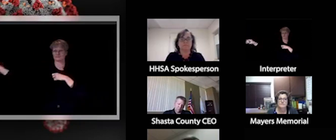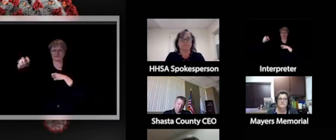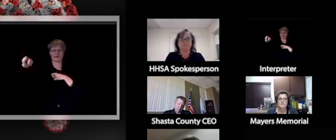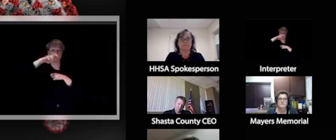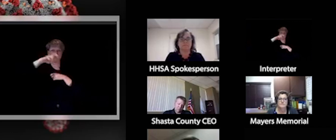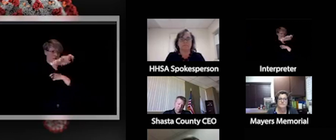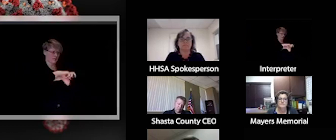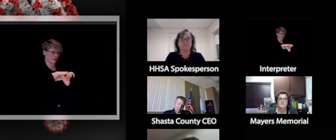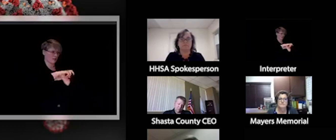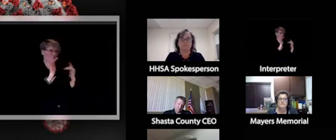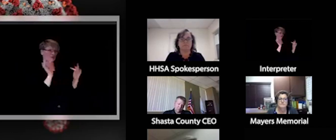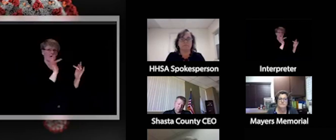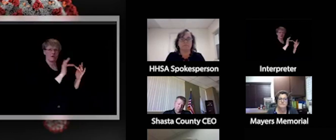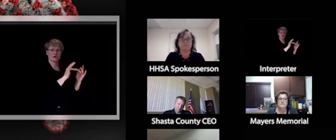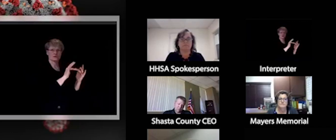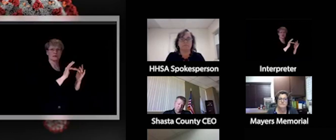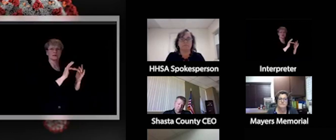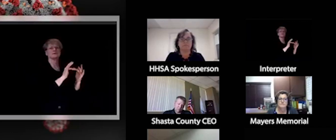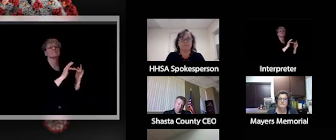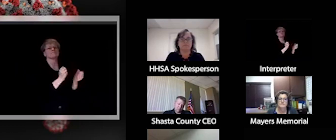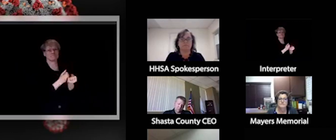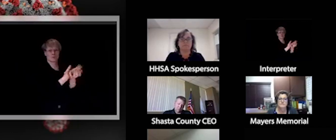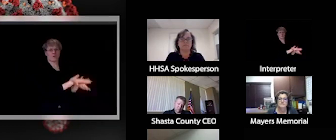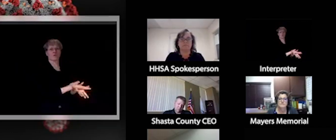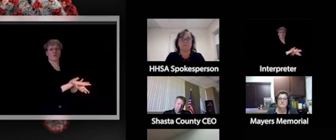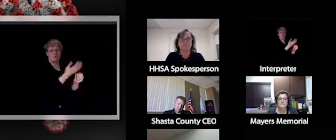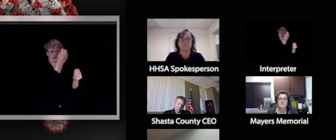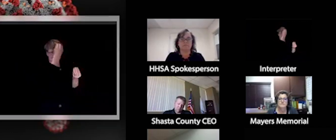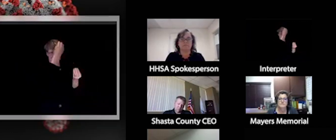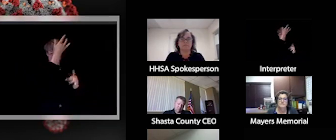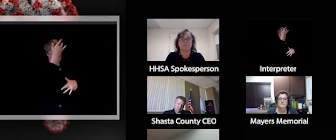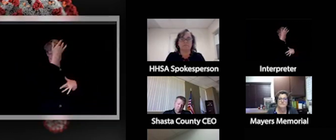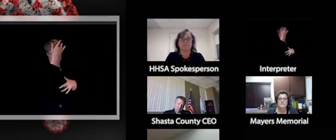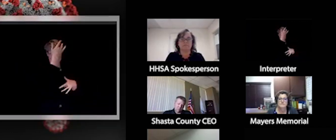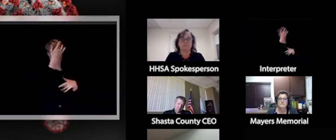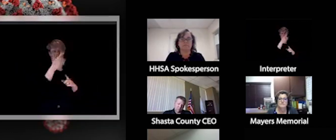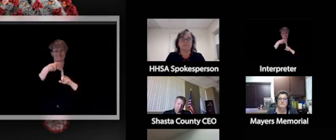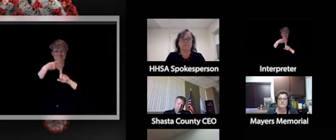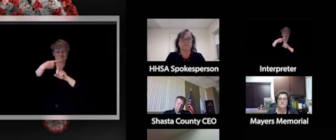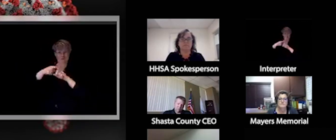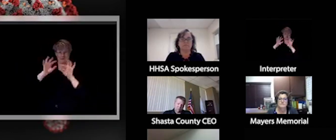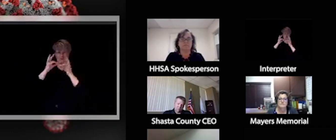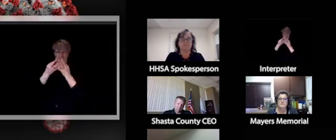or other small gatherings have been a real issue. Especially when these are indoors,